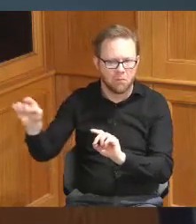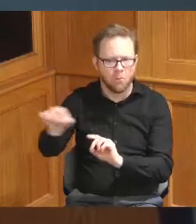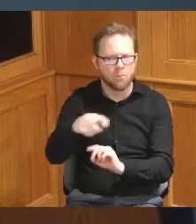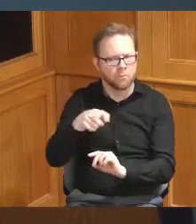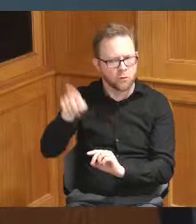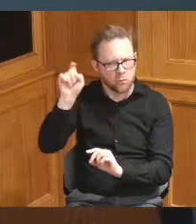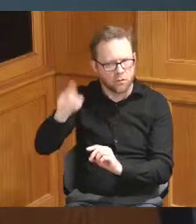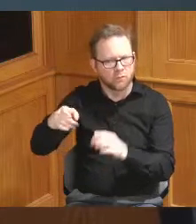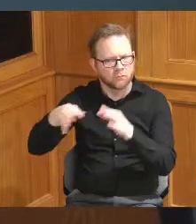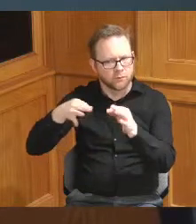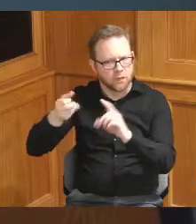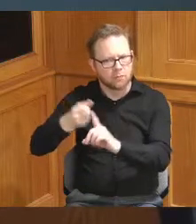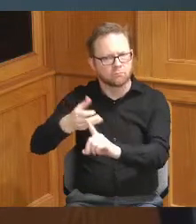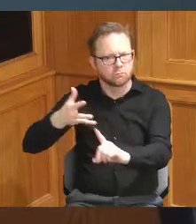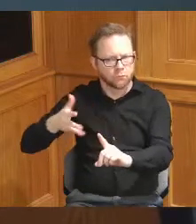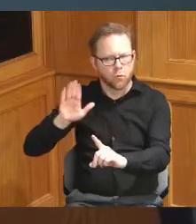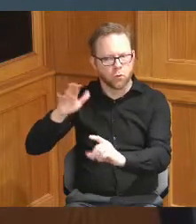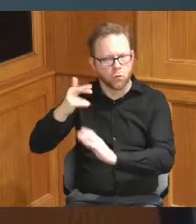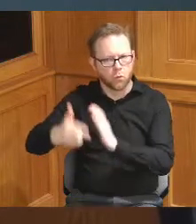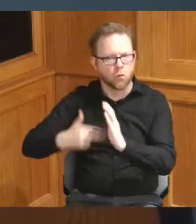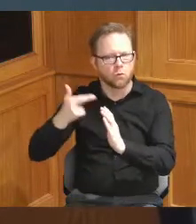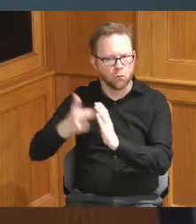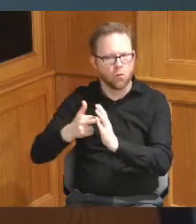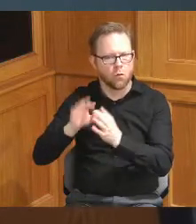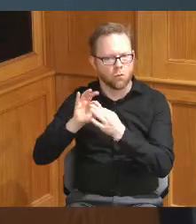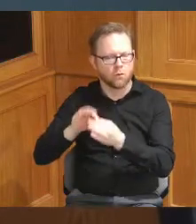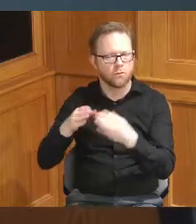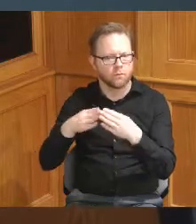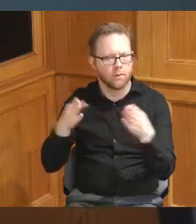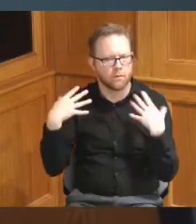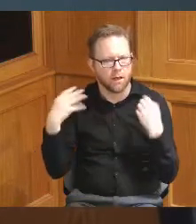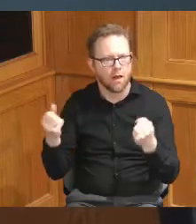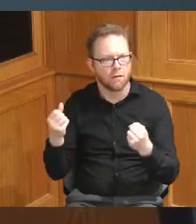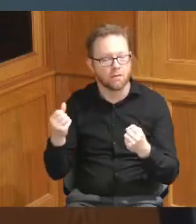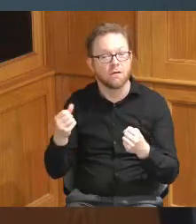important role that you all played in public health to provide we took the cost barrier down